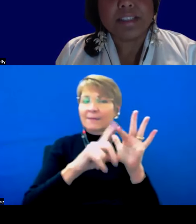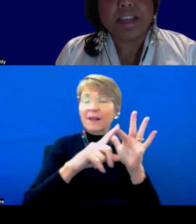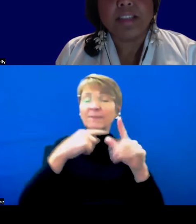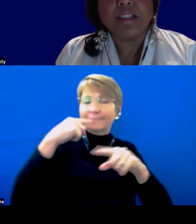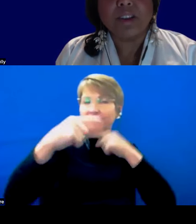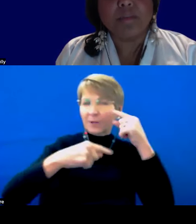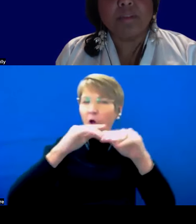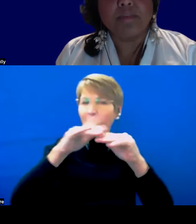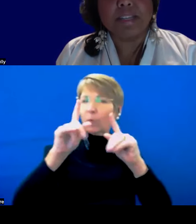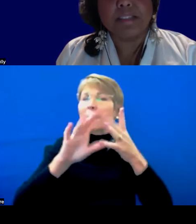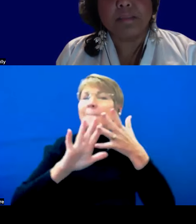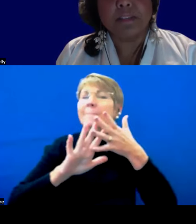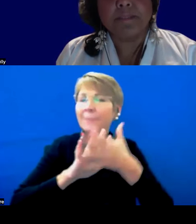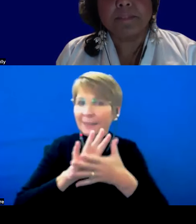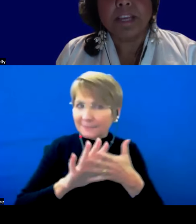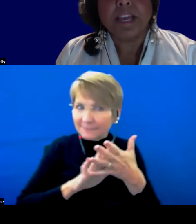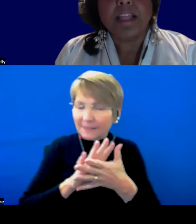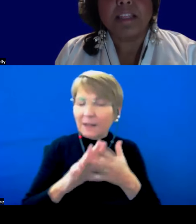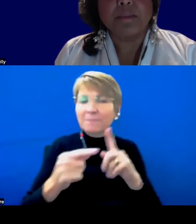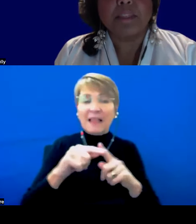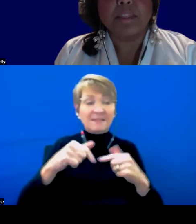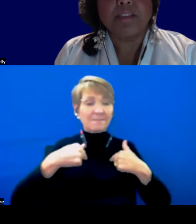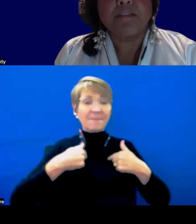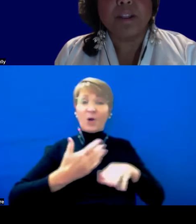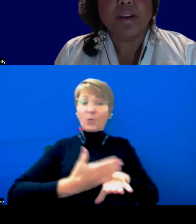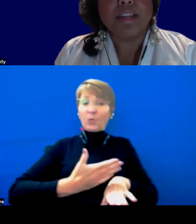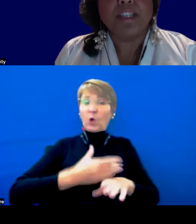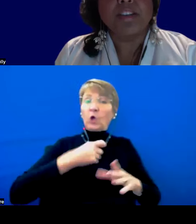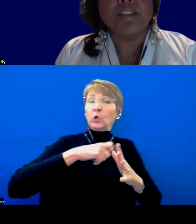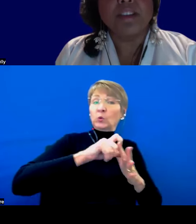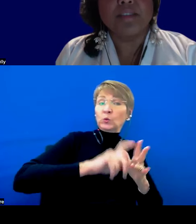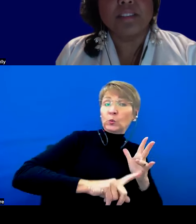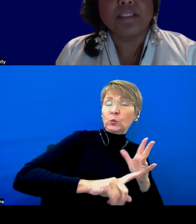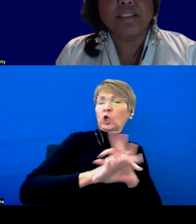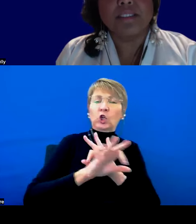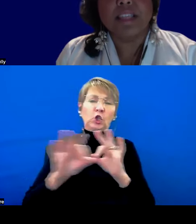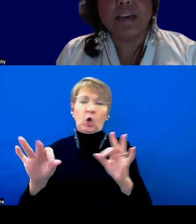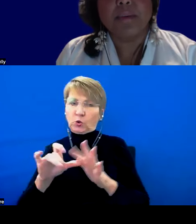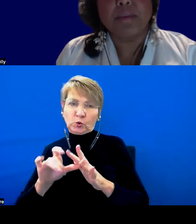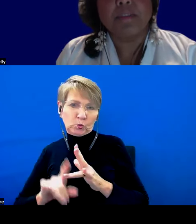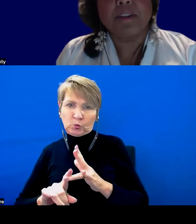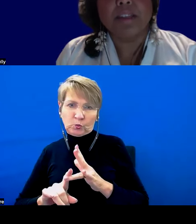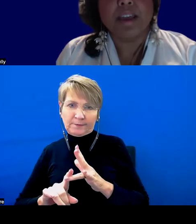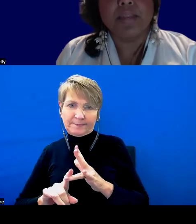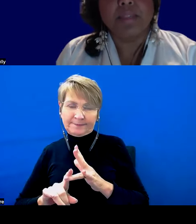and the scope of my discipline. This will then follow into services that we provide that -